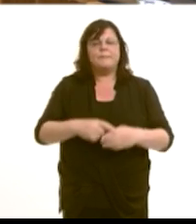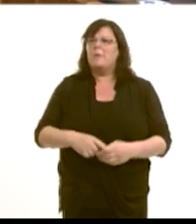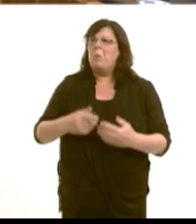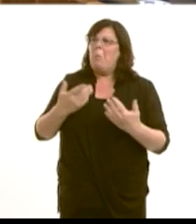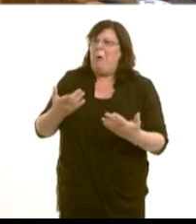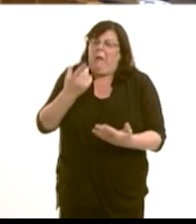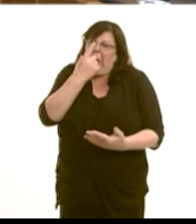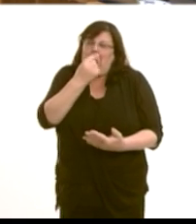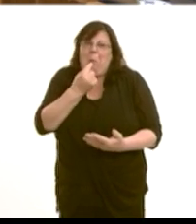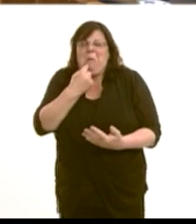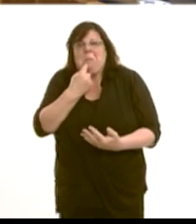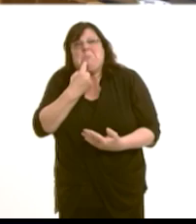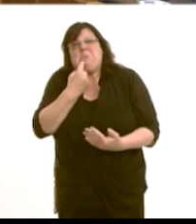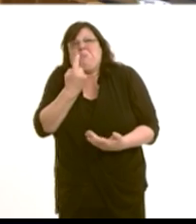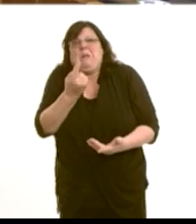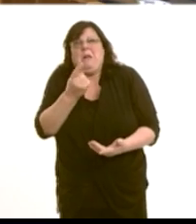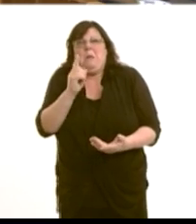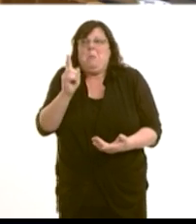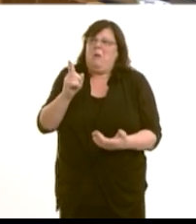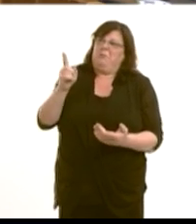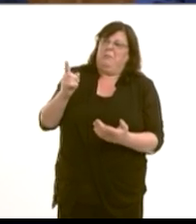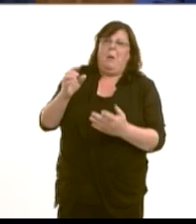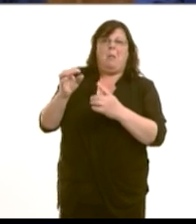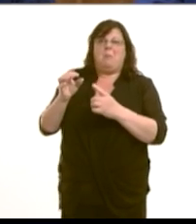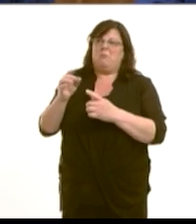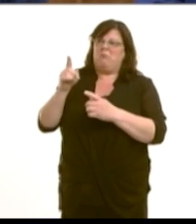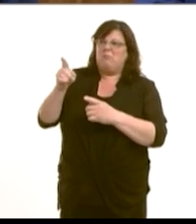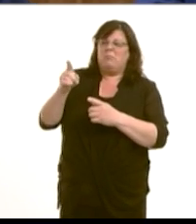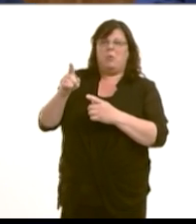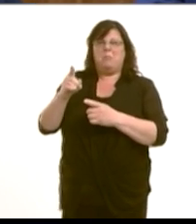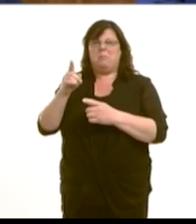the person who might yet become the Prime Minister, who has said that those rights are not guaranteed.